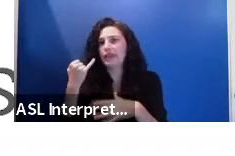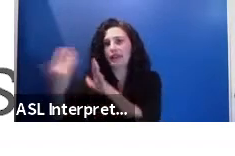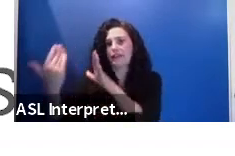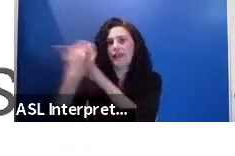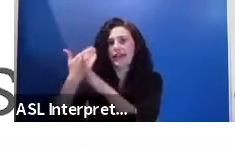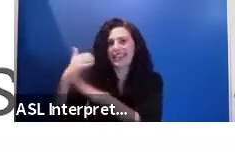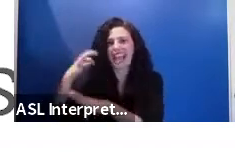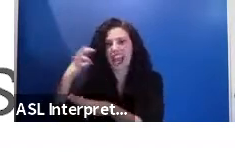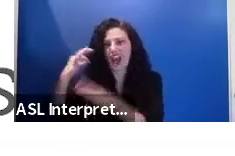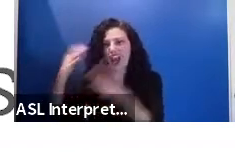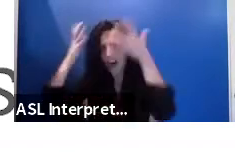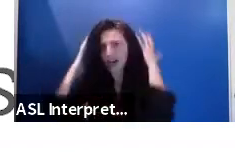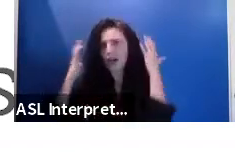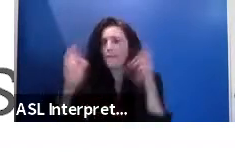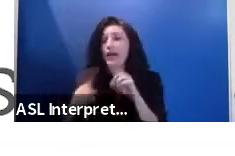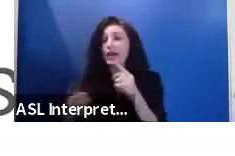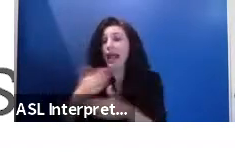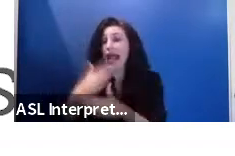And producers are responsible for providing that as well.